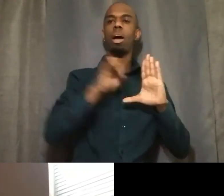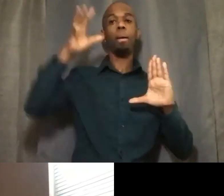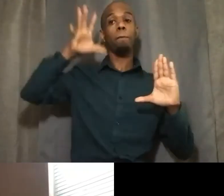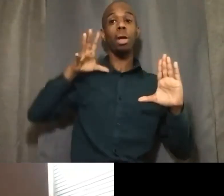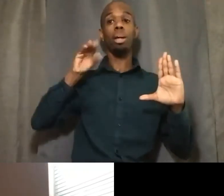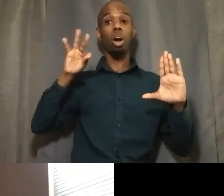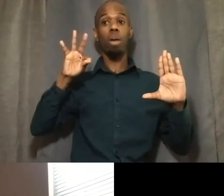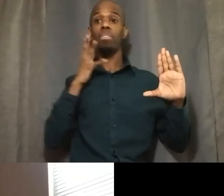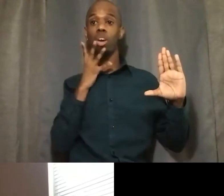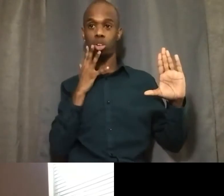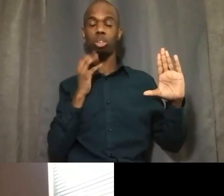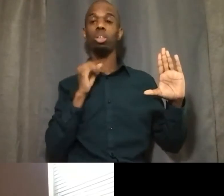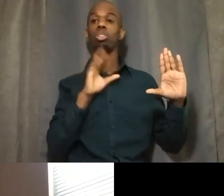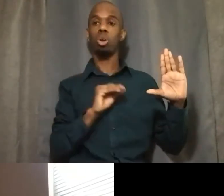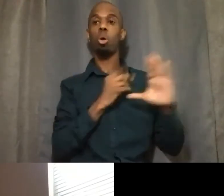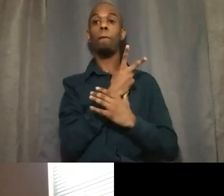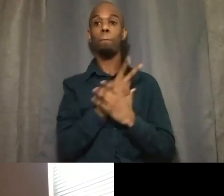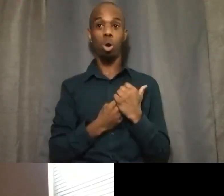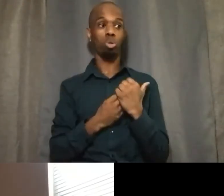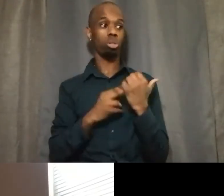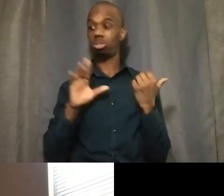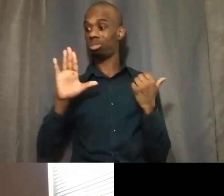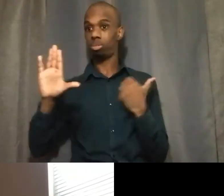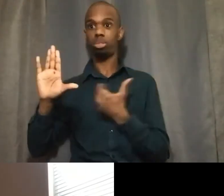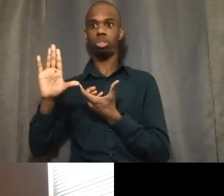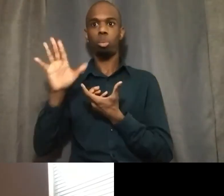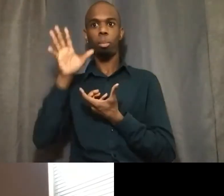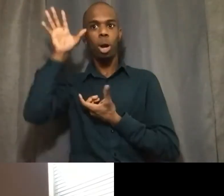And so I have the privilege of not only